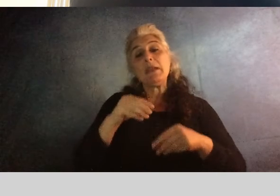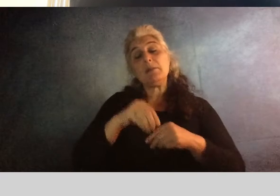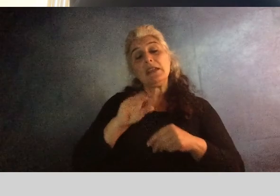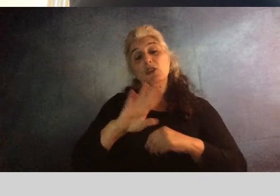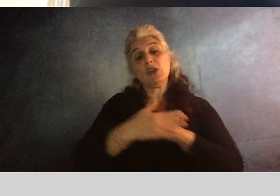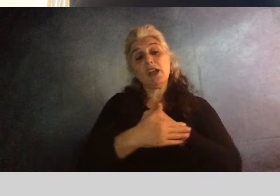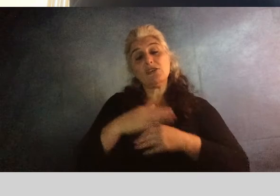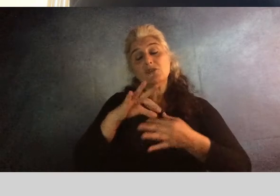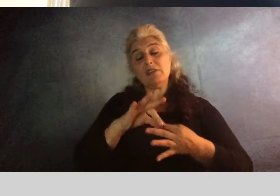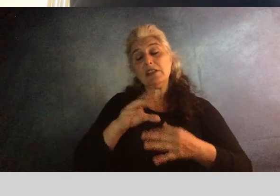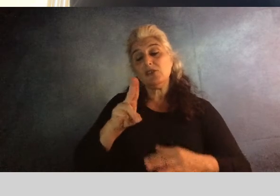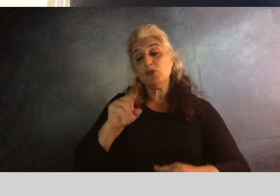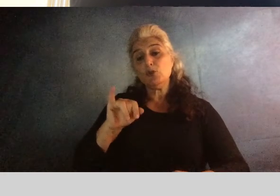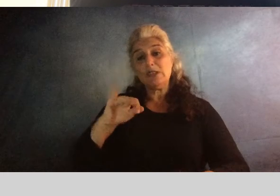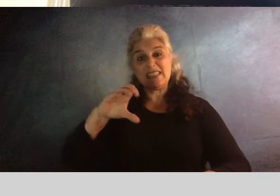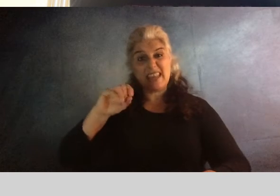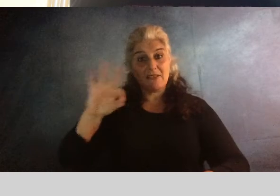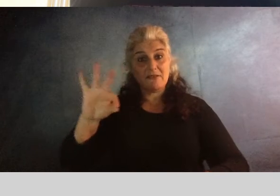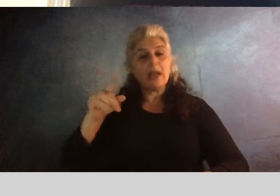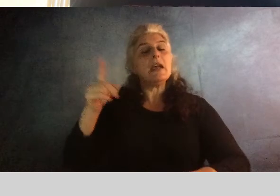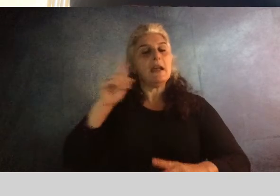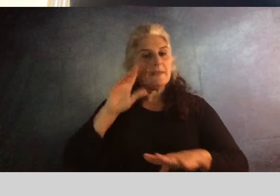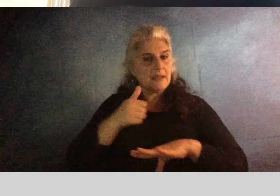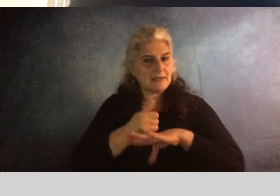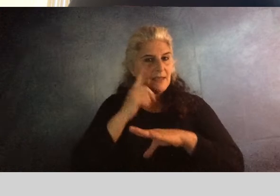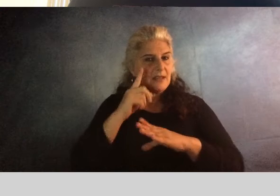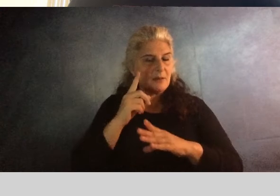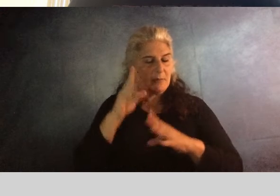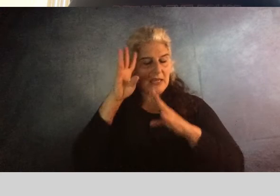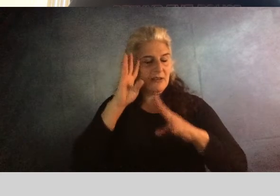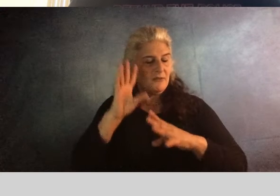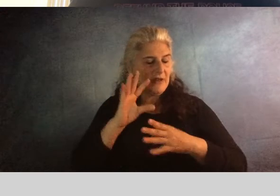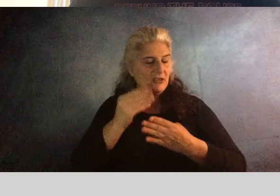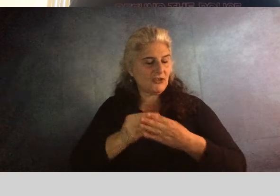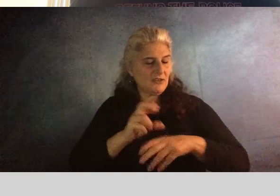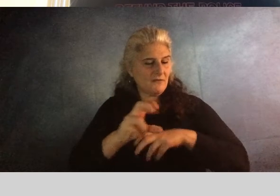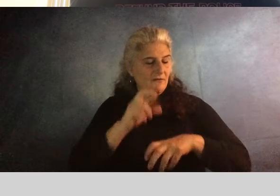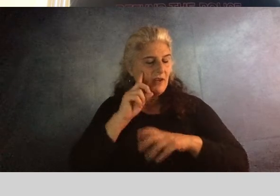In 2016, UNICEF launched an Innovation Fund to invest in early stage, open-source startups,